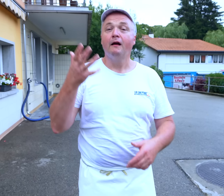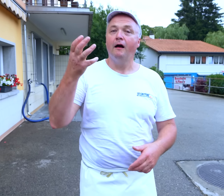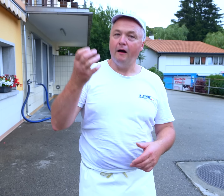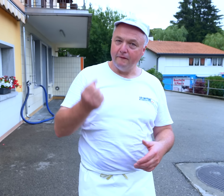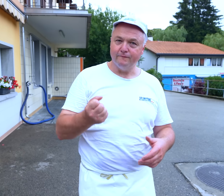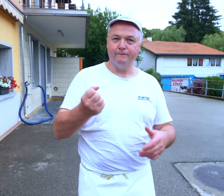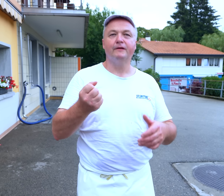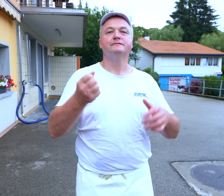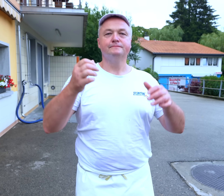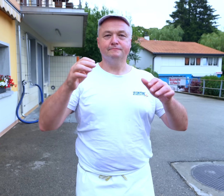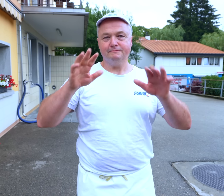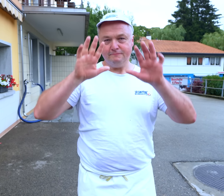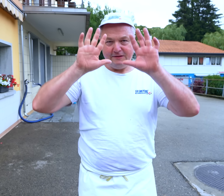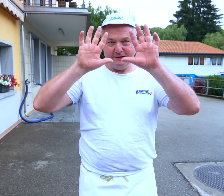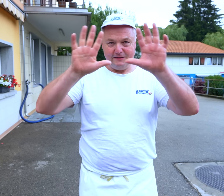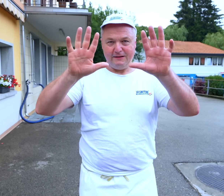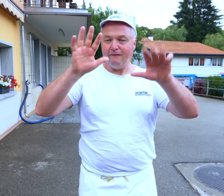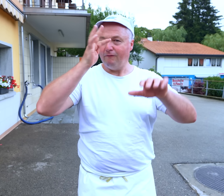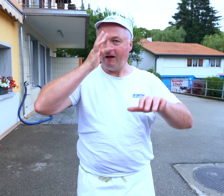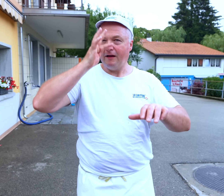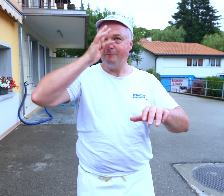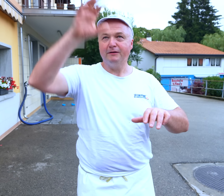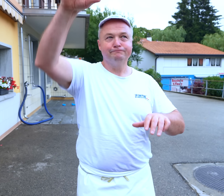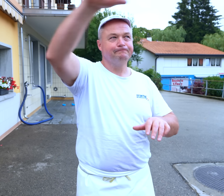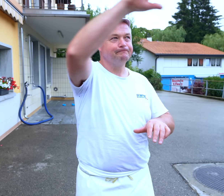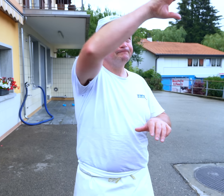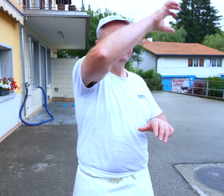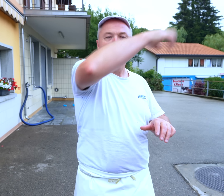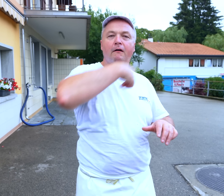There are ten farms out there.